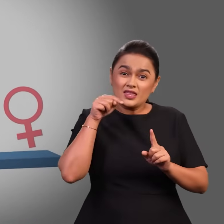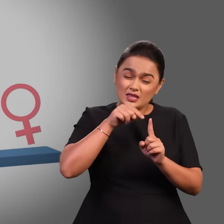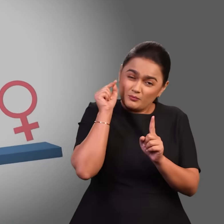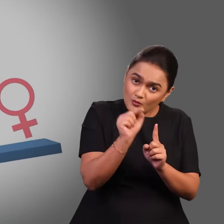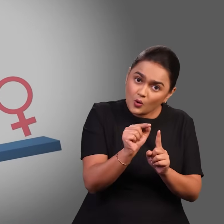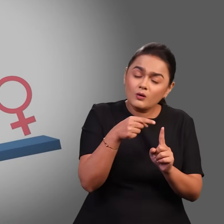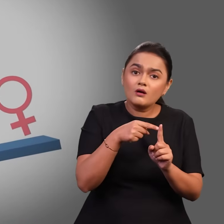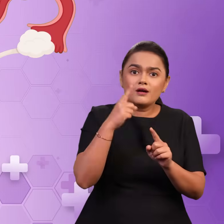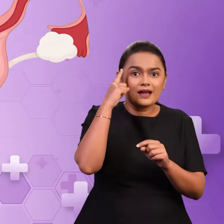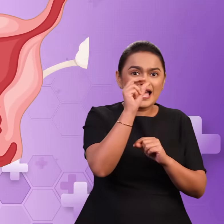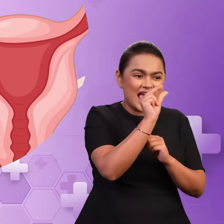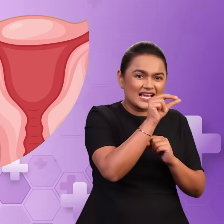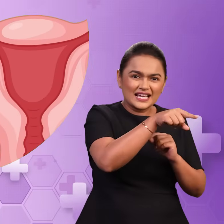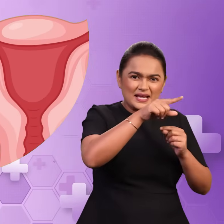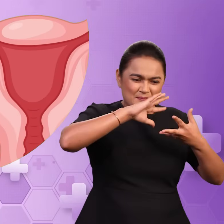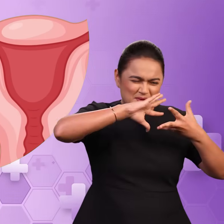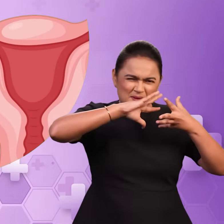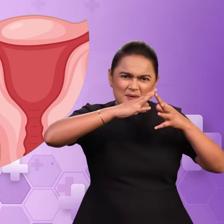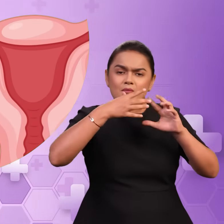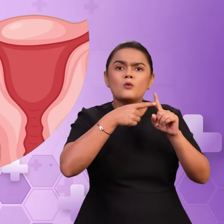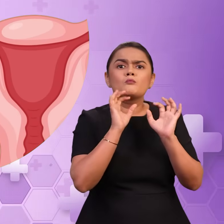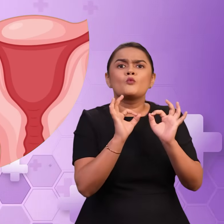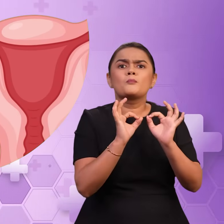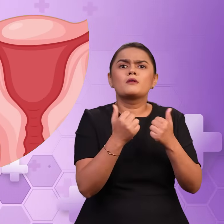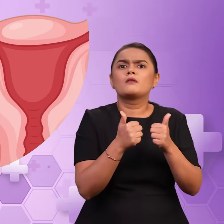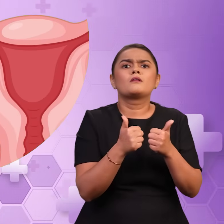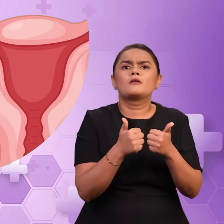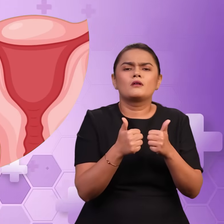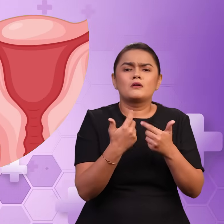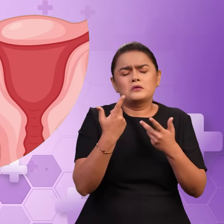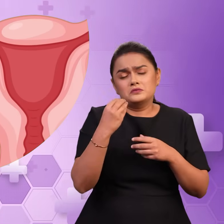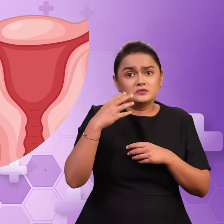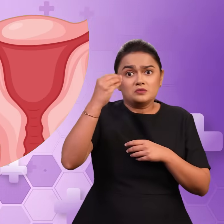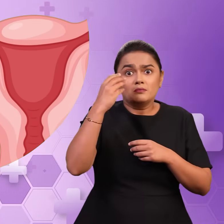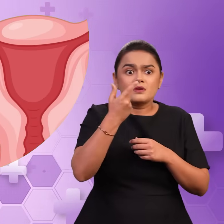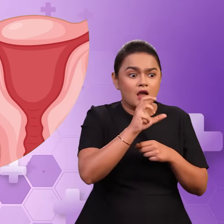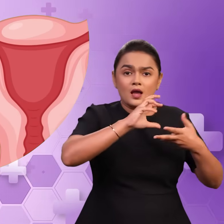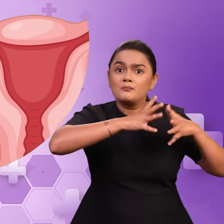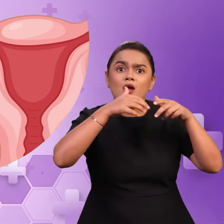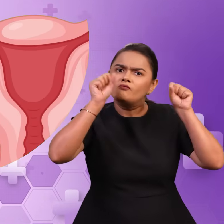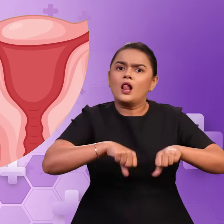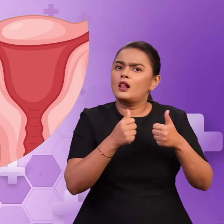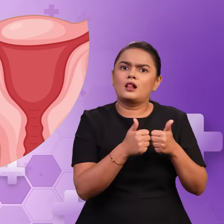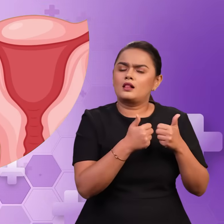This hampers the egg formation process. Or sometimes process doesn;t happen.